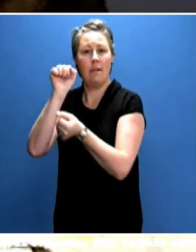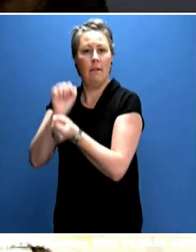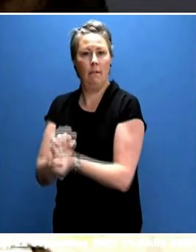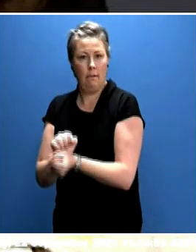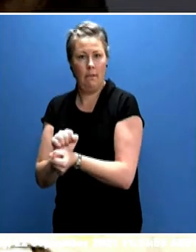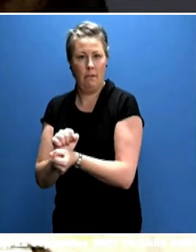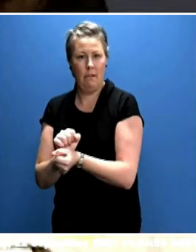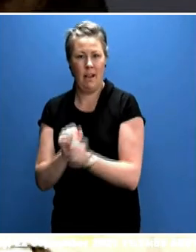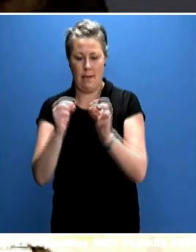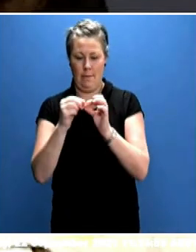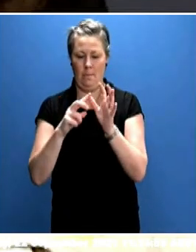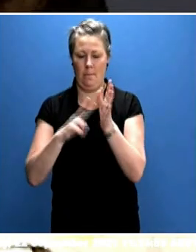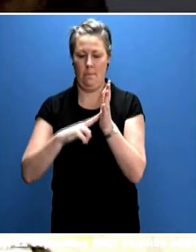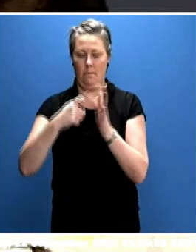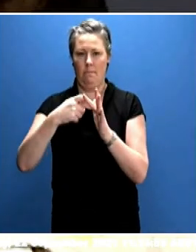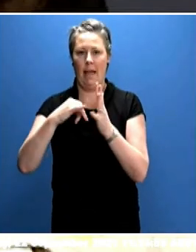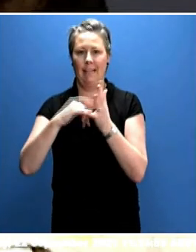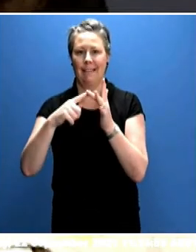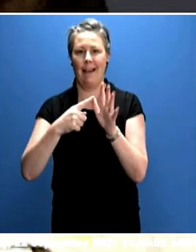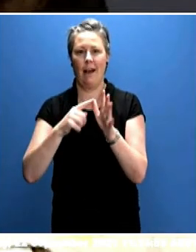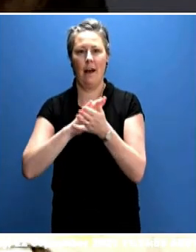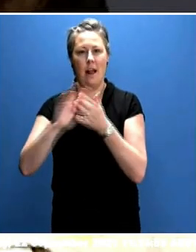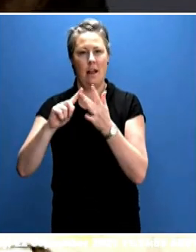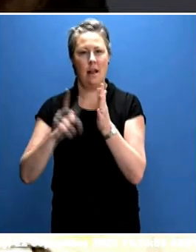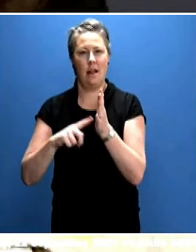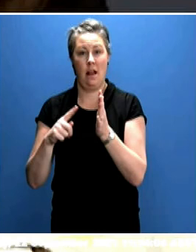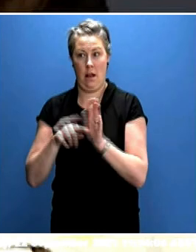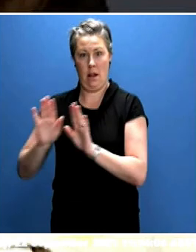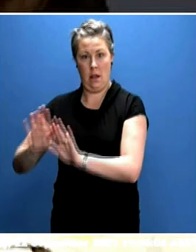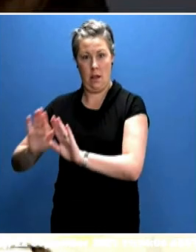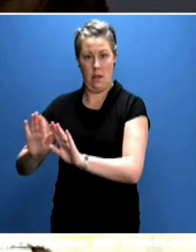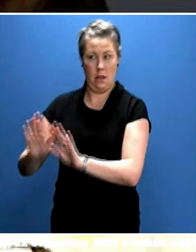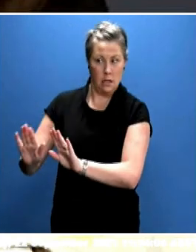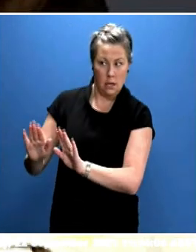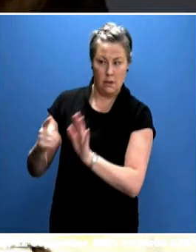Banksia Hill Detention Centre in Perth, and then they transition